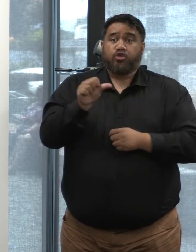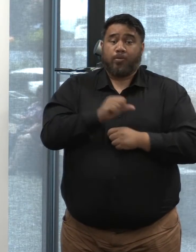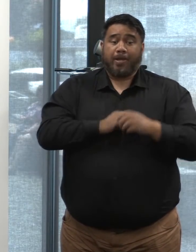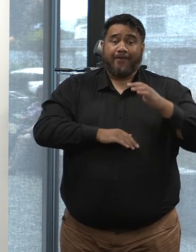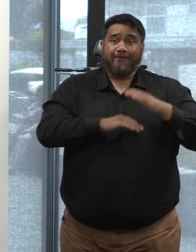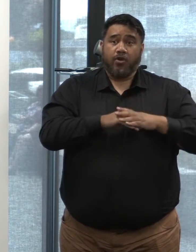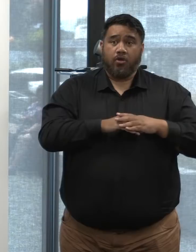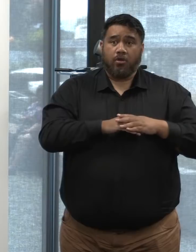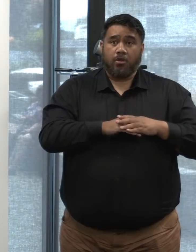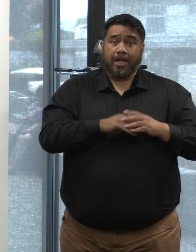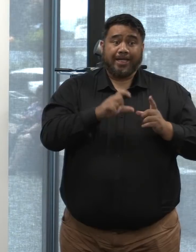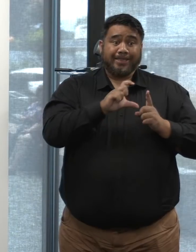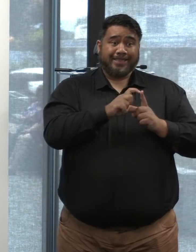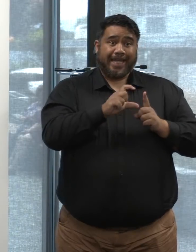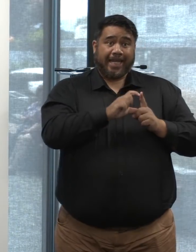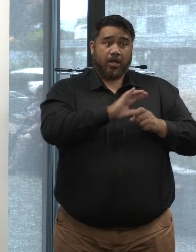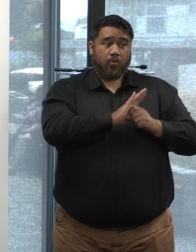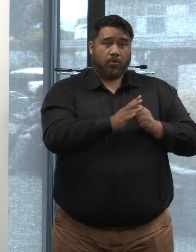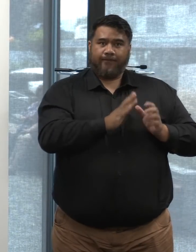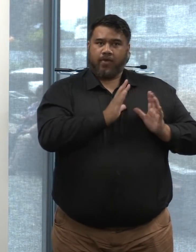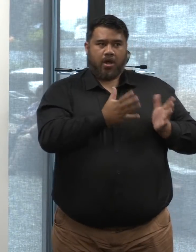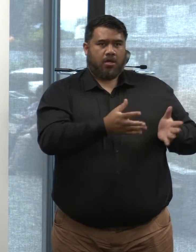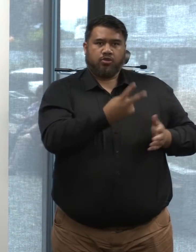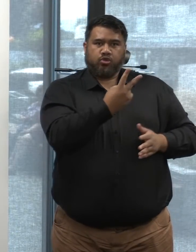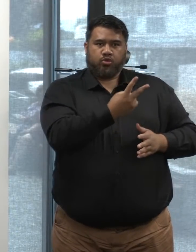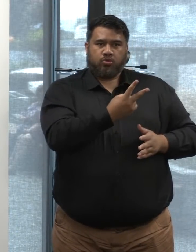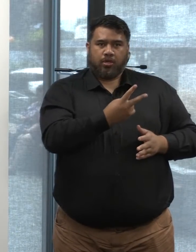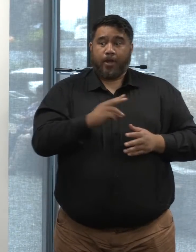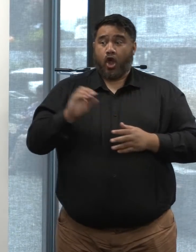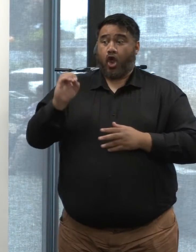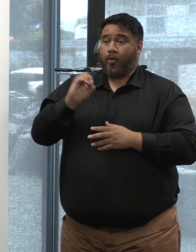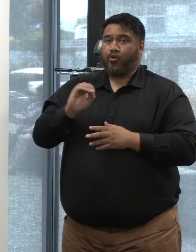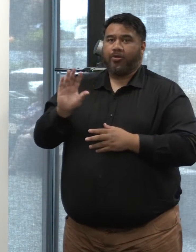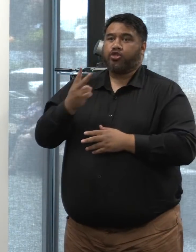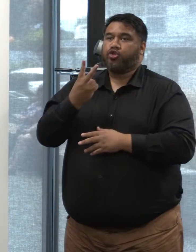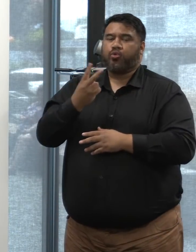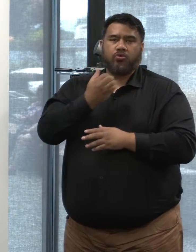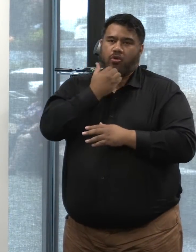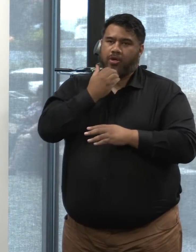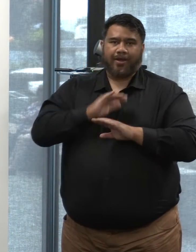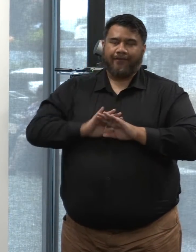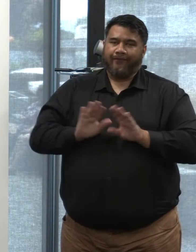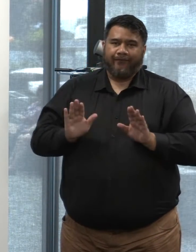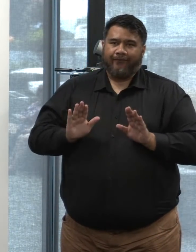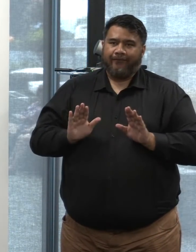pushing for months, was to doses to be fully vaccinated. Evidence is really clear, that